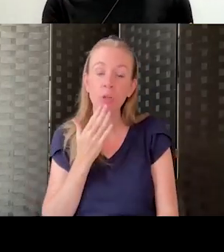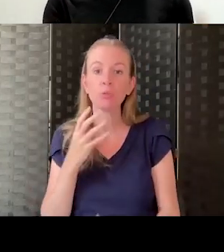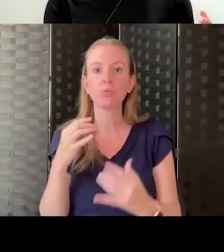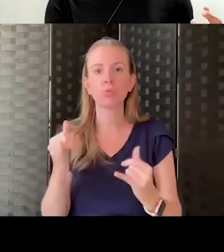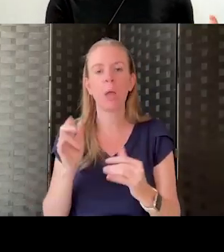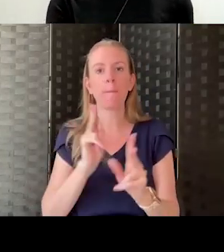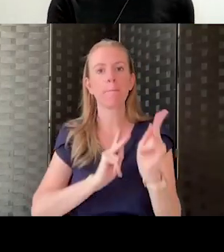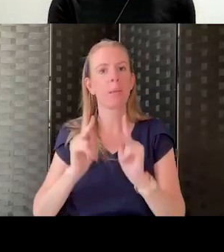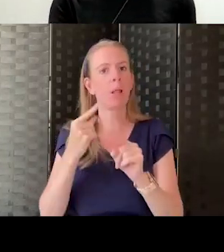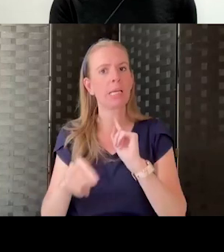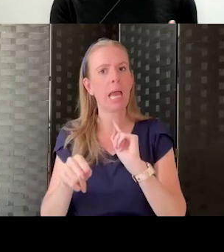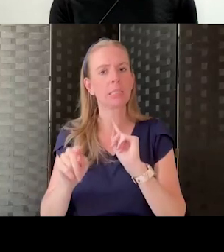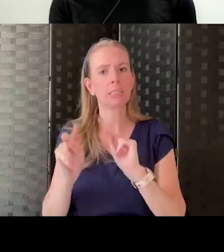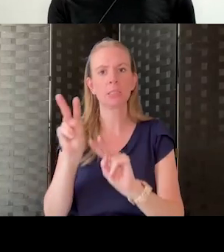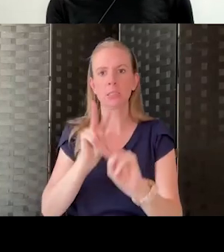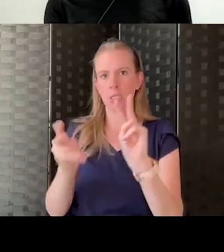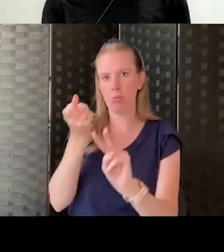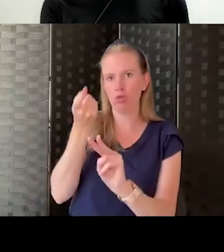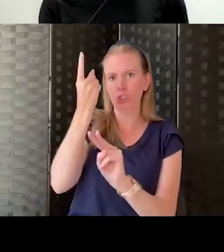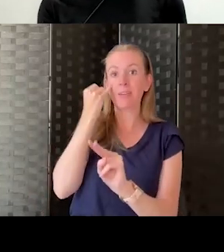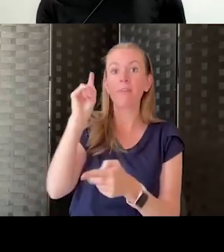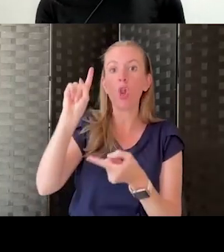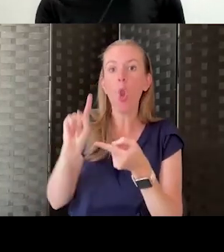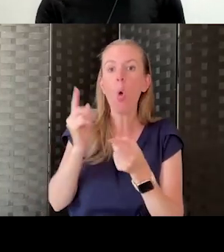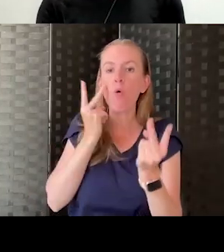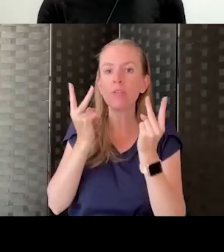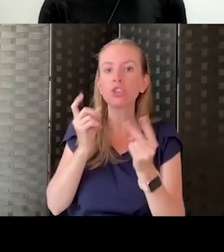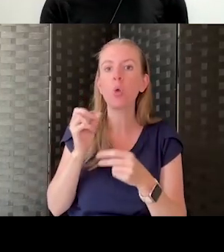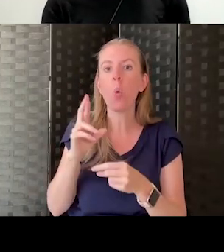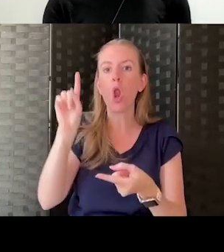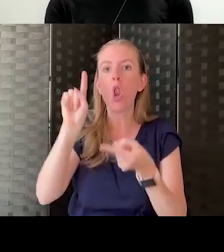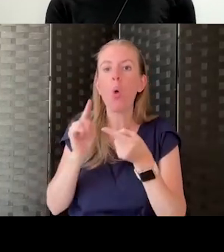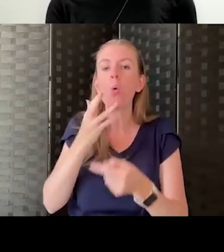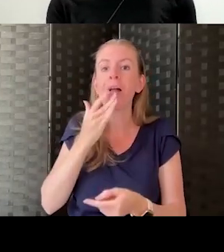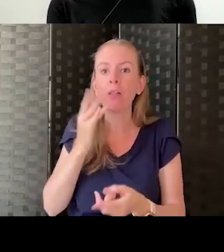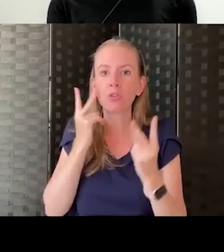cannot perceive it if they have low vision or if they have low color vision. What we don't